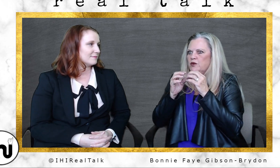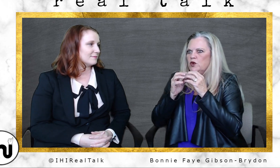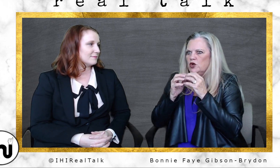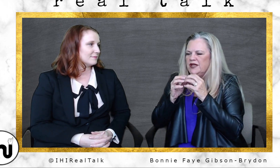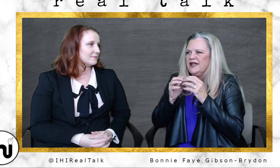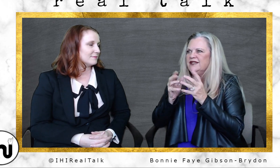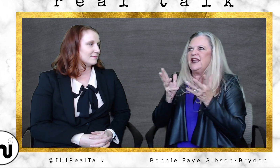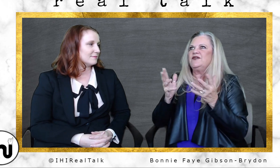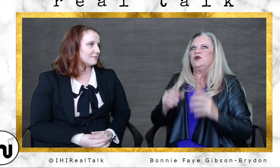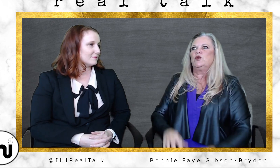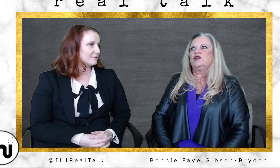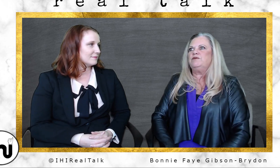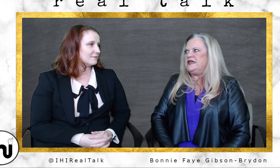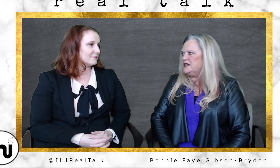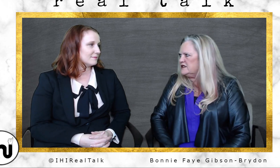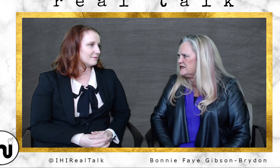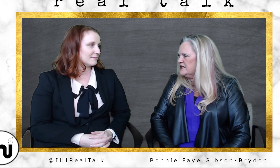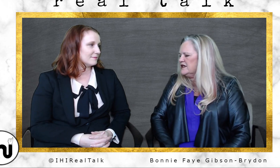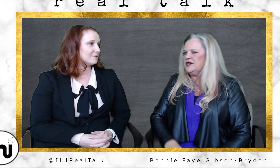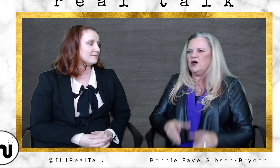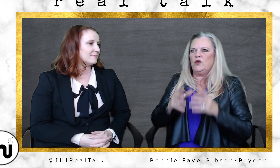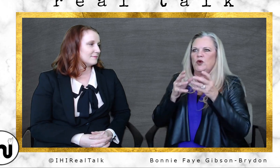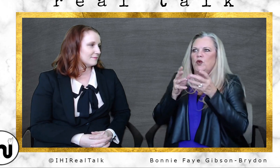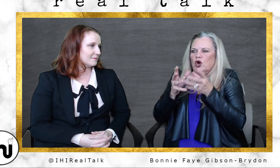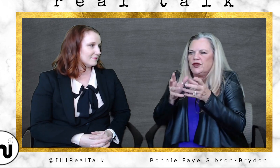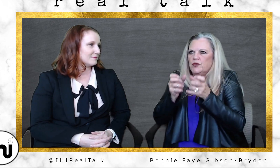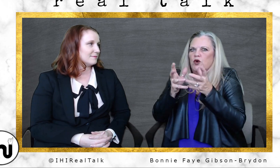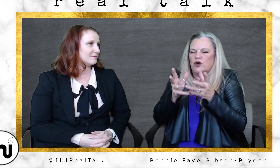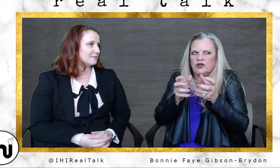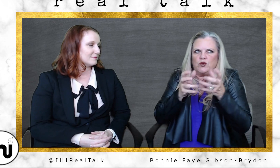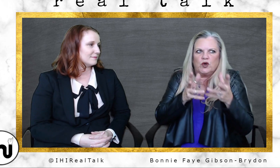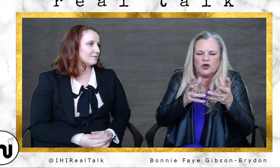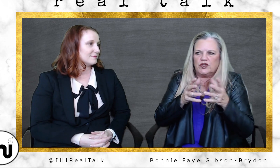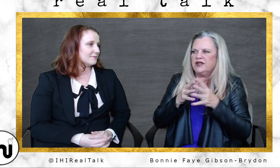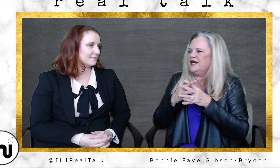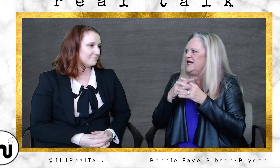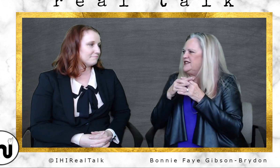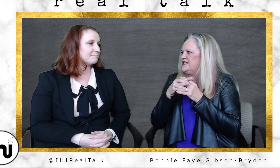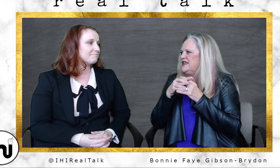word not even the word means, you know. The word, the word, the word. It's, it's...